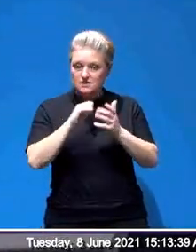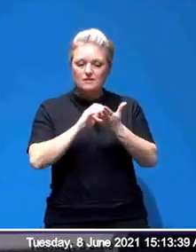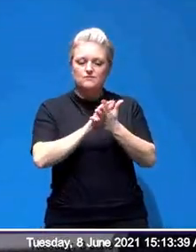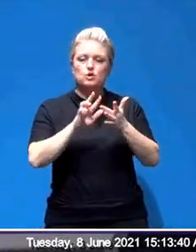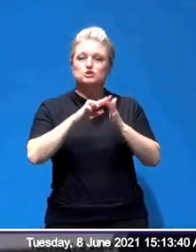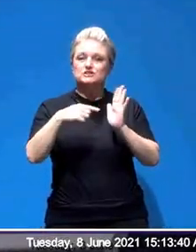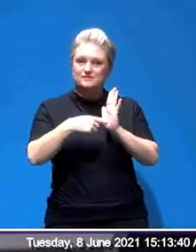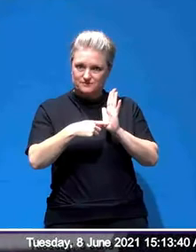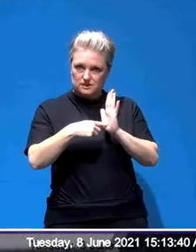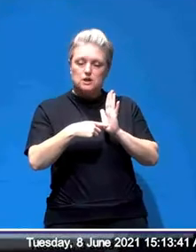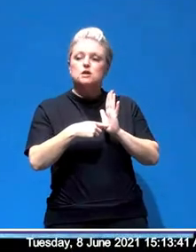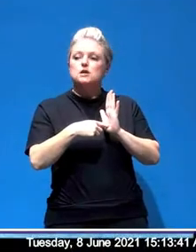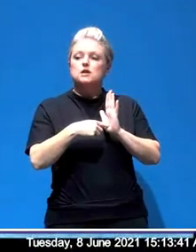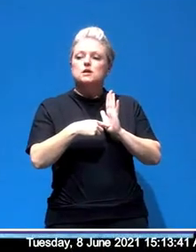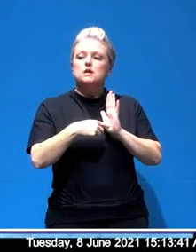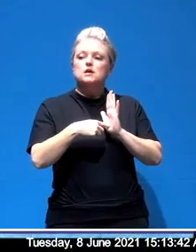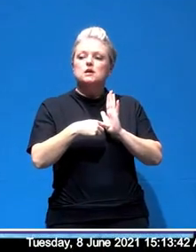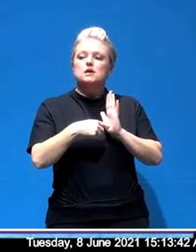Just to pause, I should have been clearer.